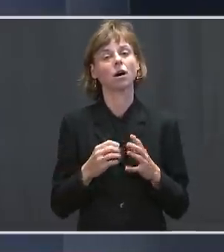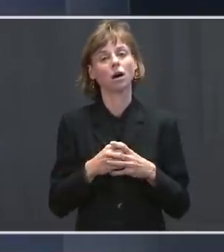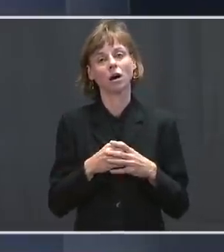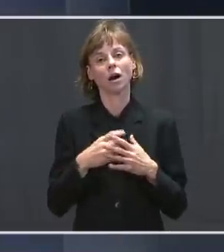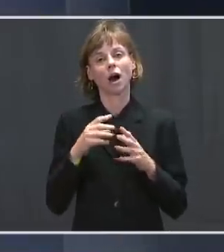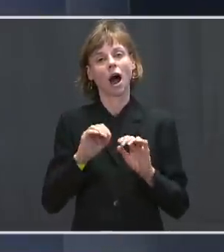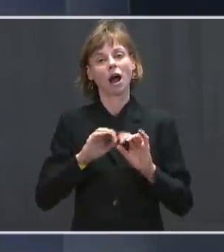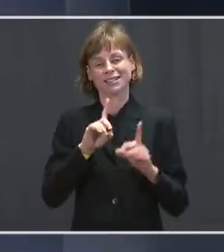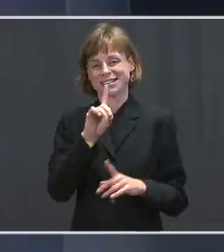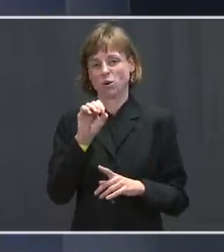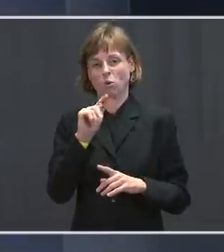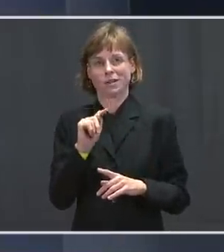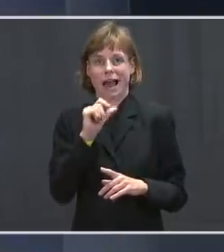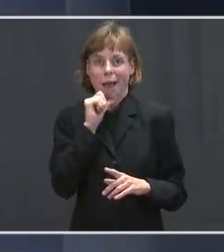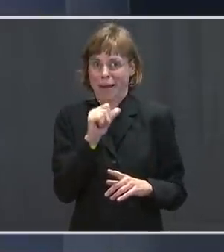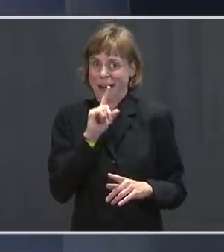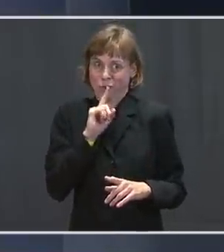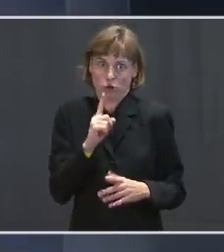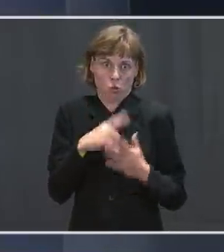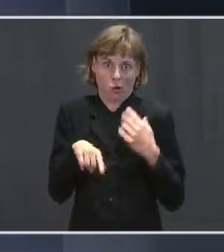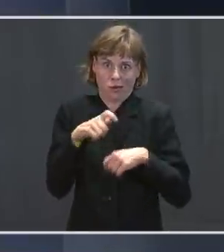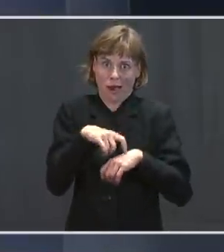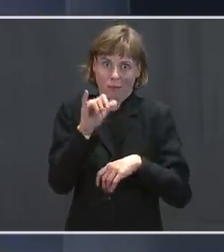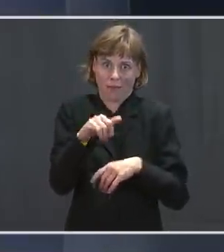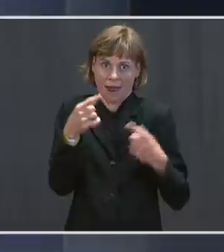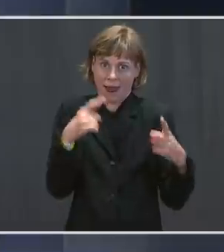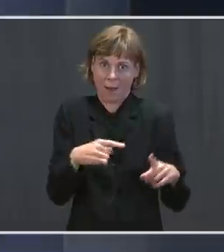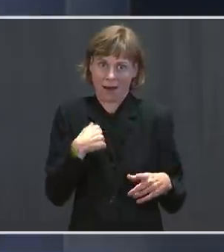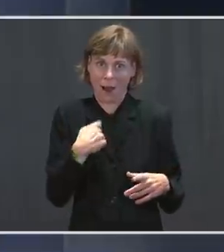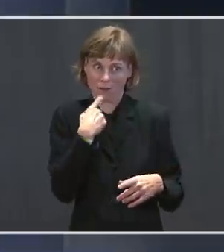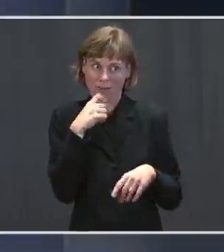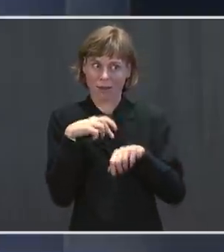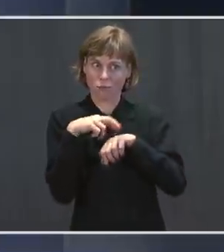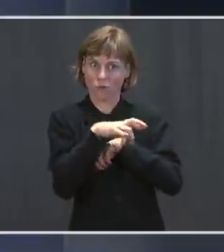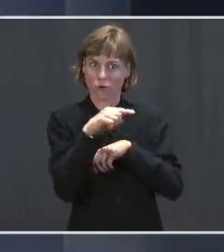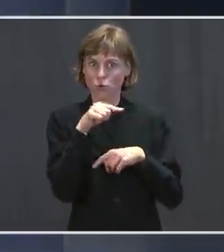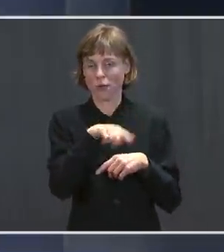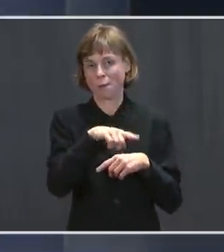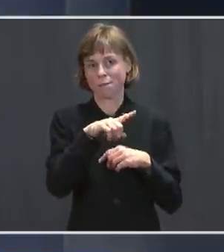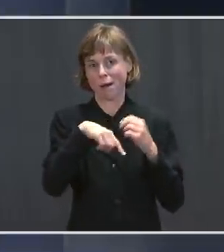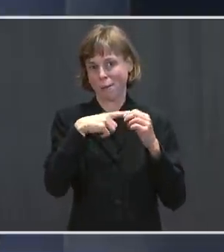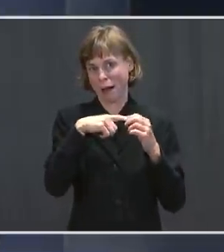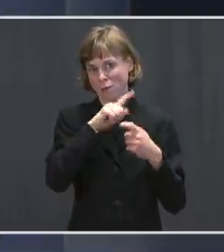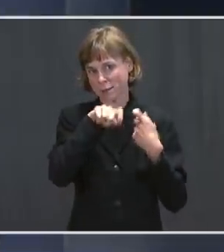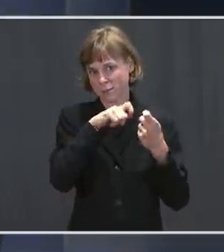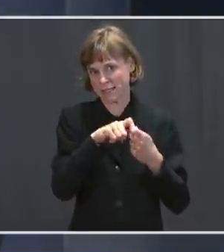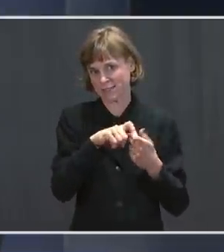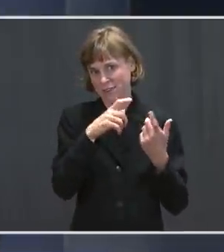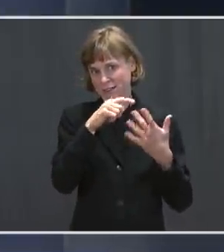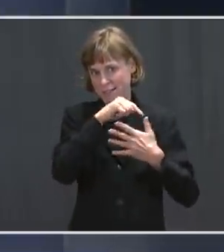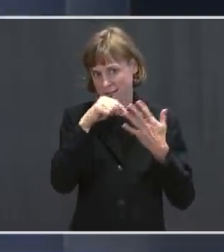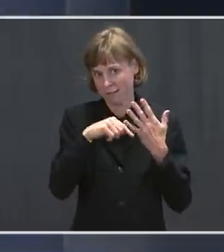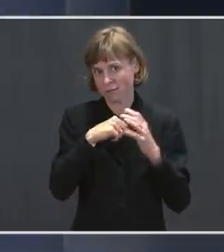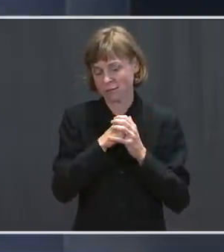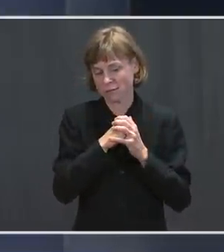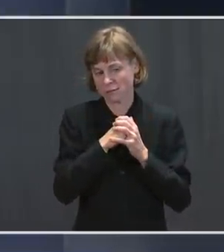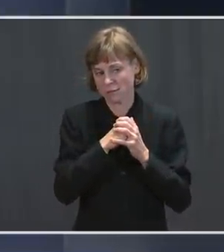I'm not even sure what time it took place. I would defer to them on that and any specific details they want to read out from it. Go ahead, Jeremy.